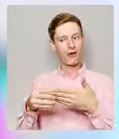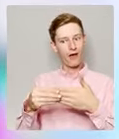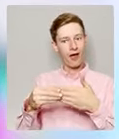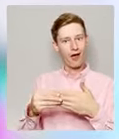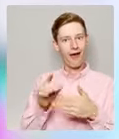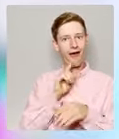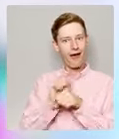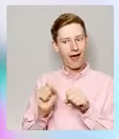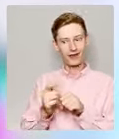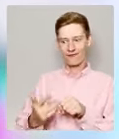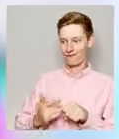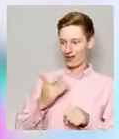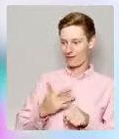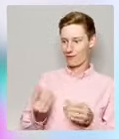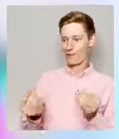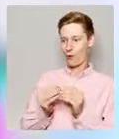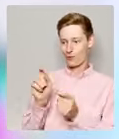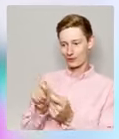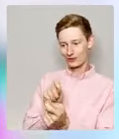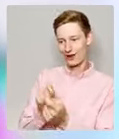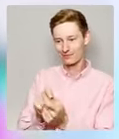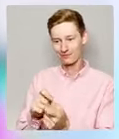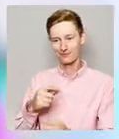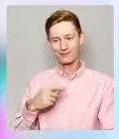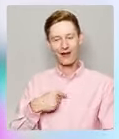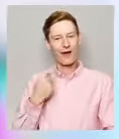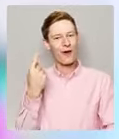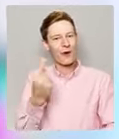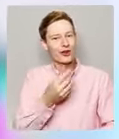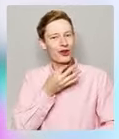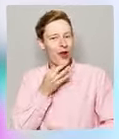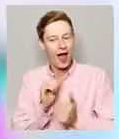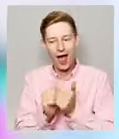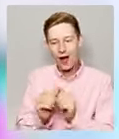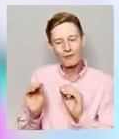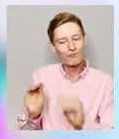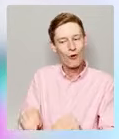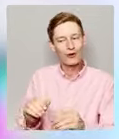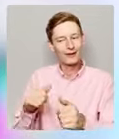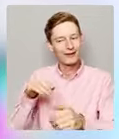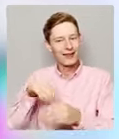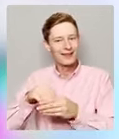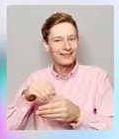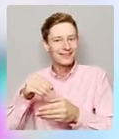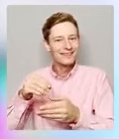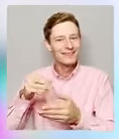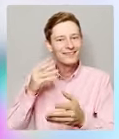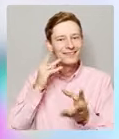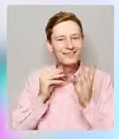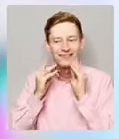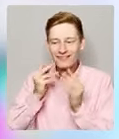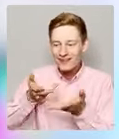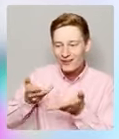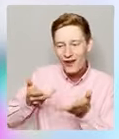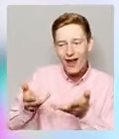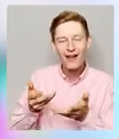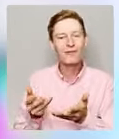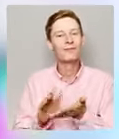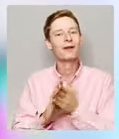I always look forward to seeing how developers implement generous interaction design to their applications to help avoid player frustration